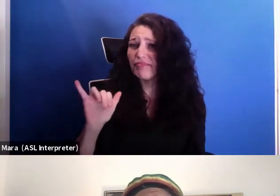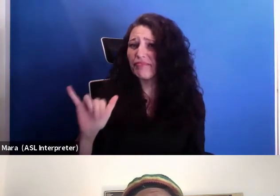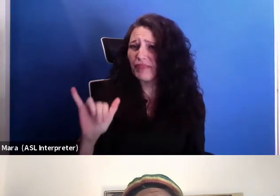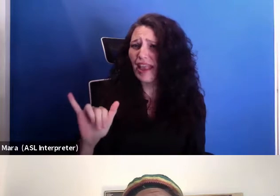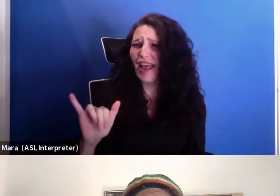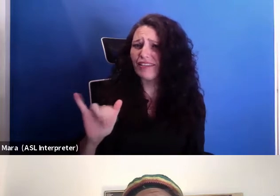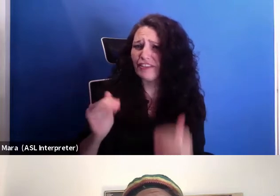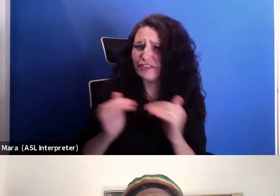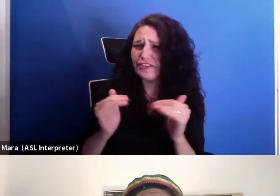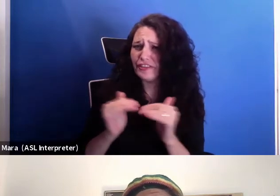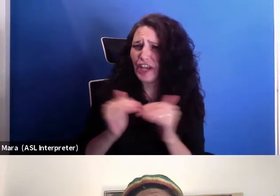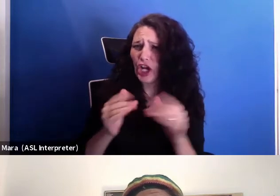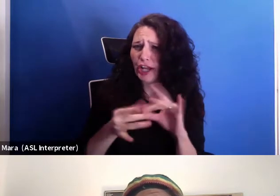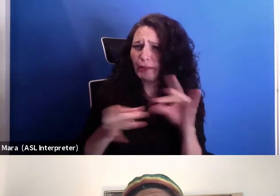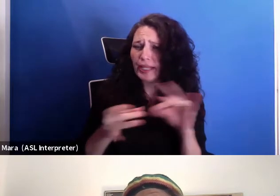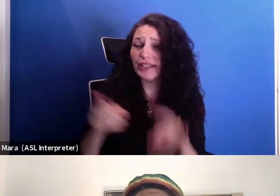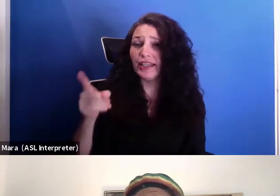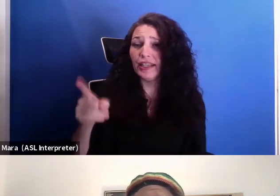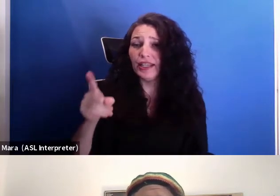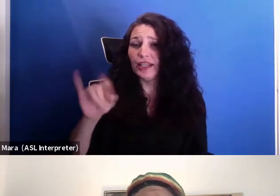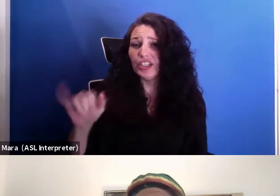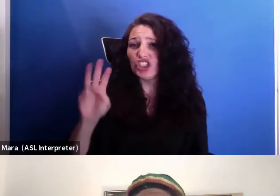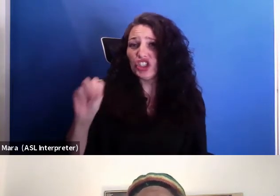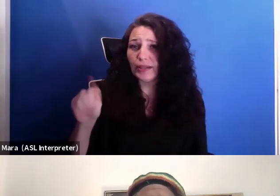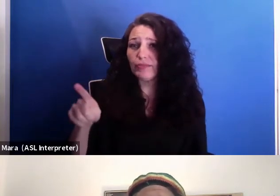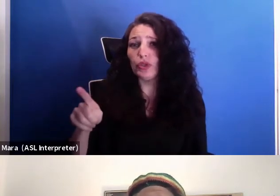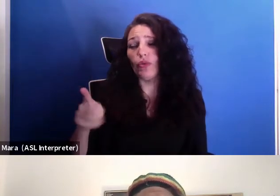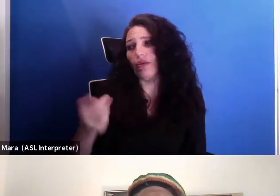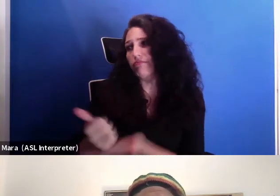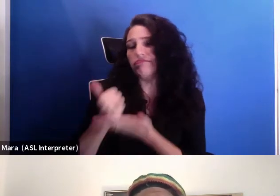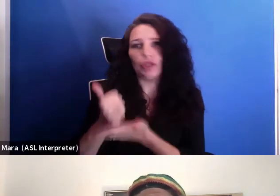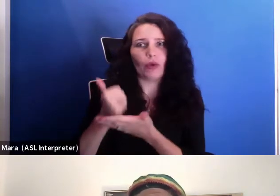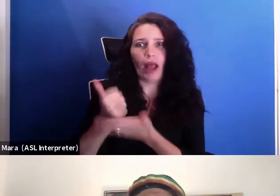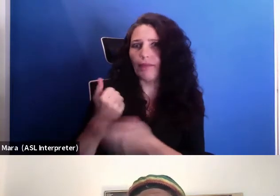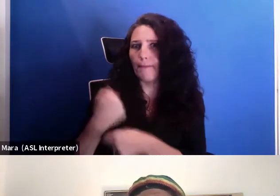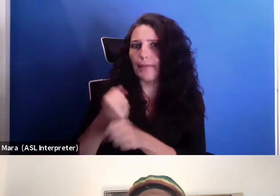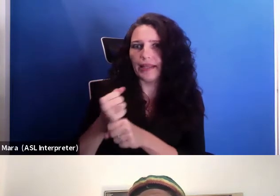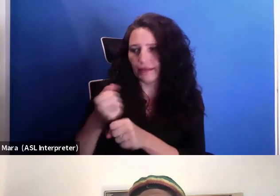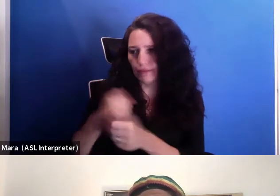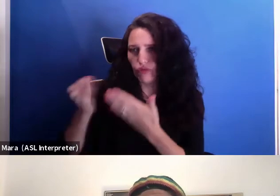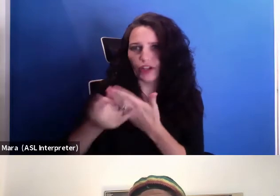you had access to people who trusted you, who shared their lives with you.